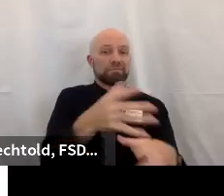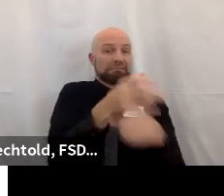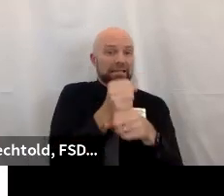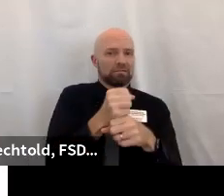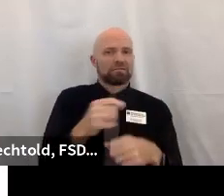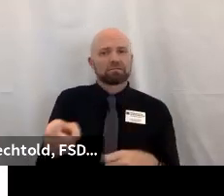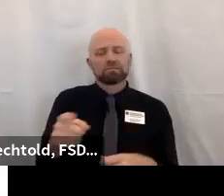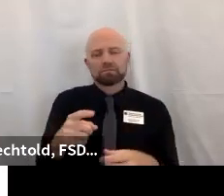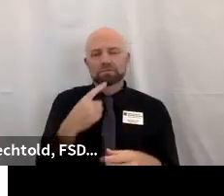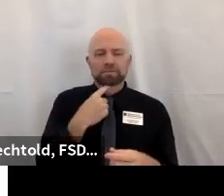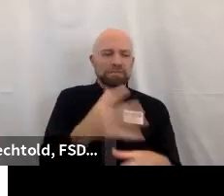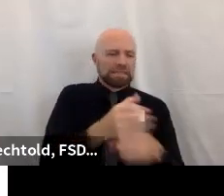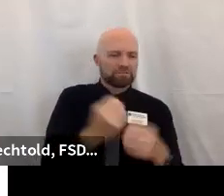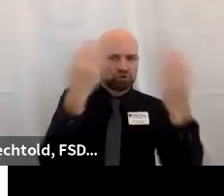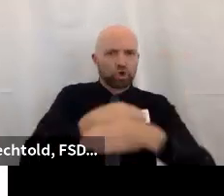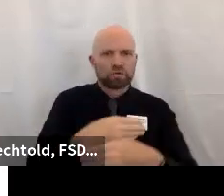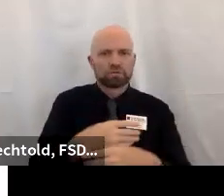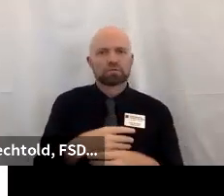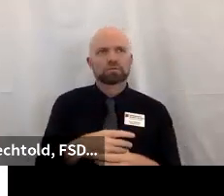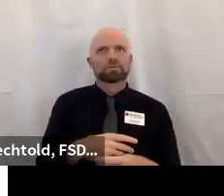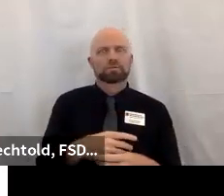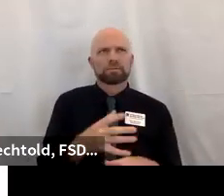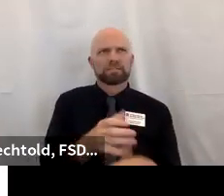read with the student and he said "get dark." And I said,